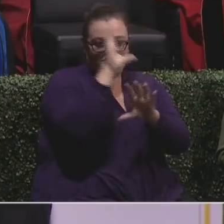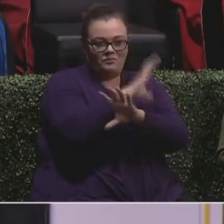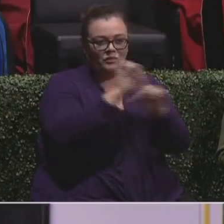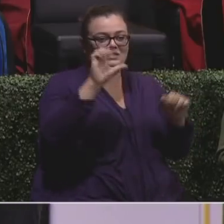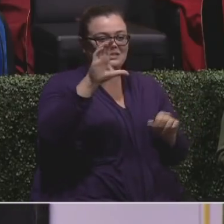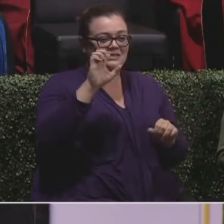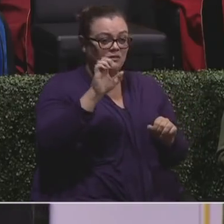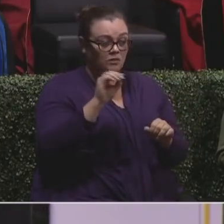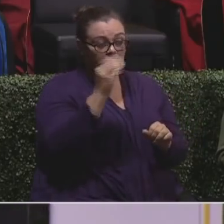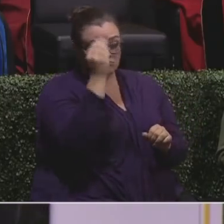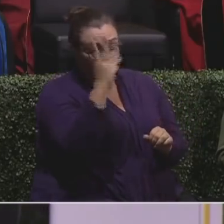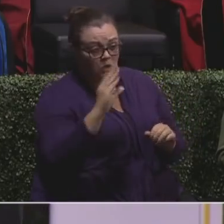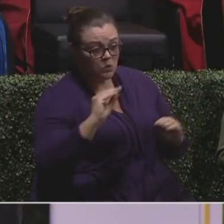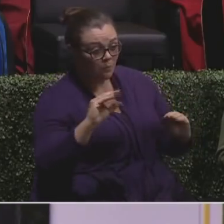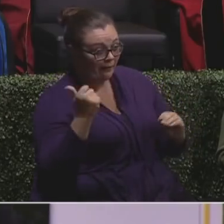EAST LOS ANGELES, A FREE CLINIC.